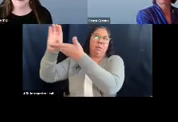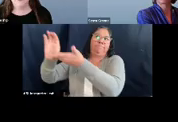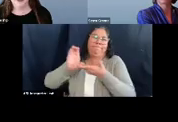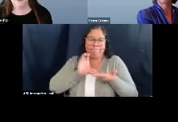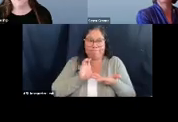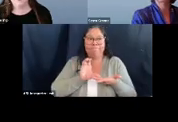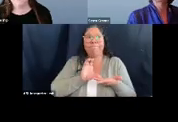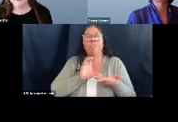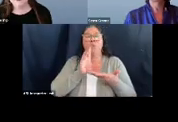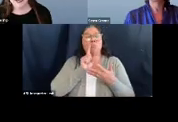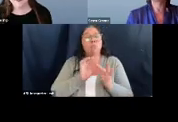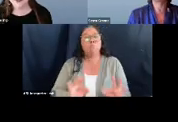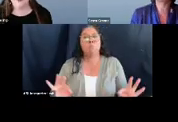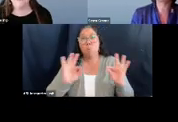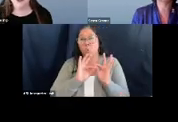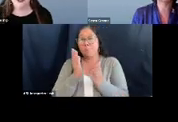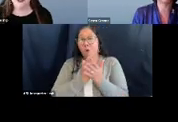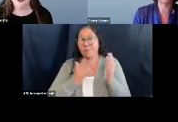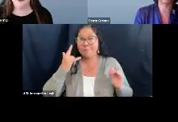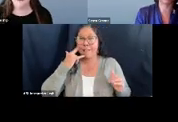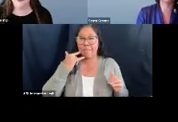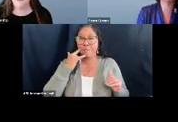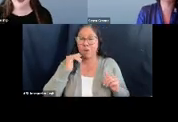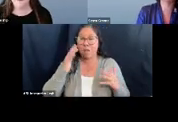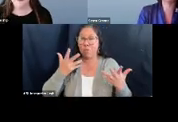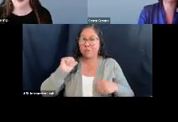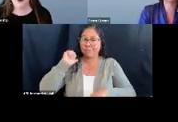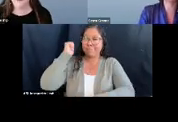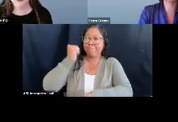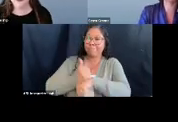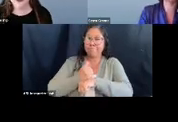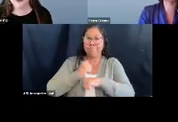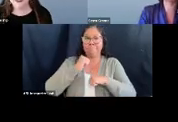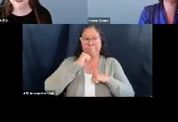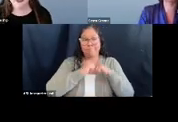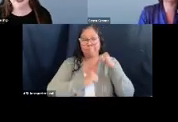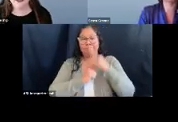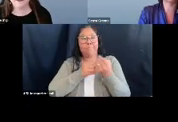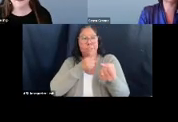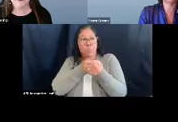of California's established infrastructure for family support for students with disabilities.